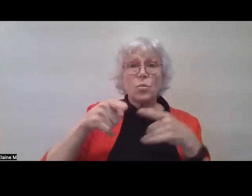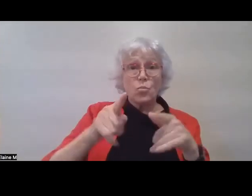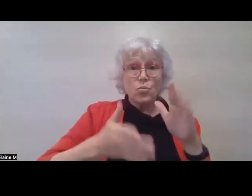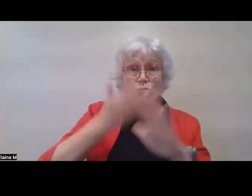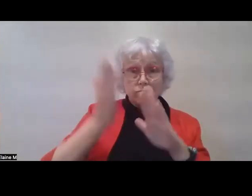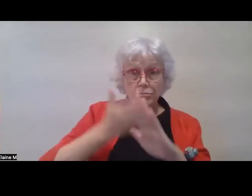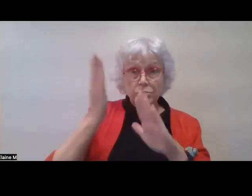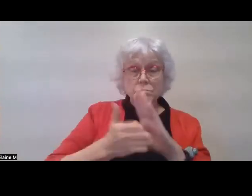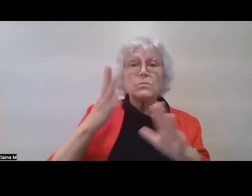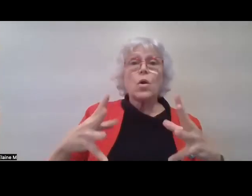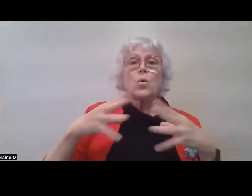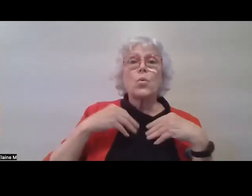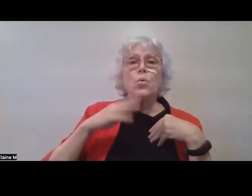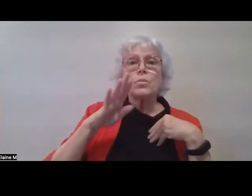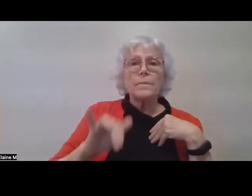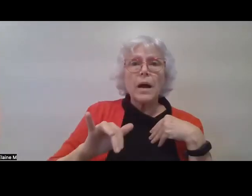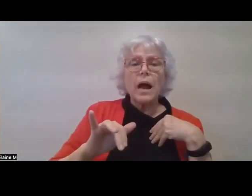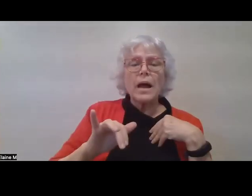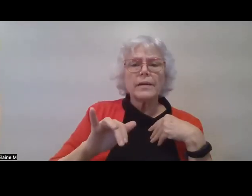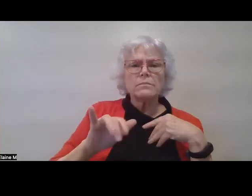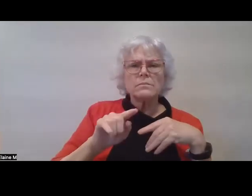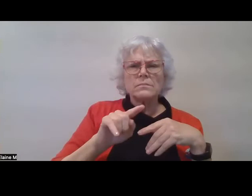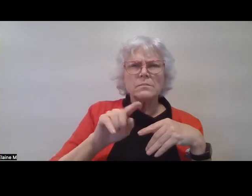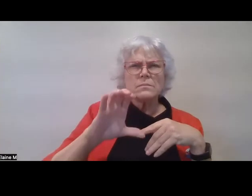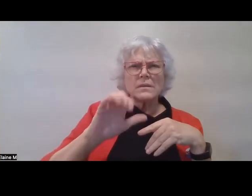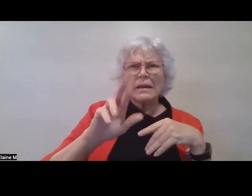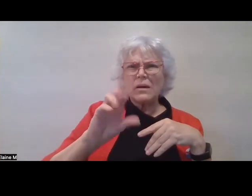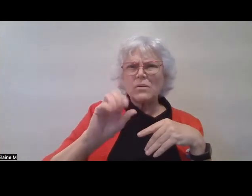owned by the Kerr-McGee Corporation, they sprayed thousands of pasteurized